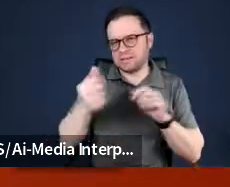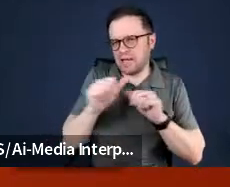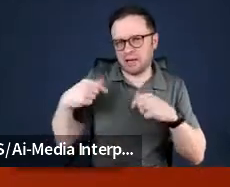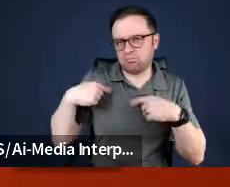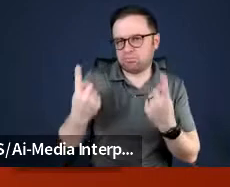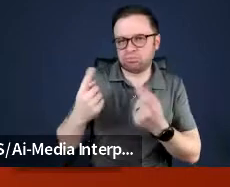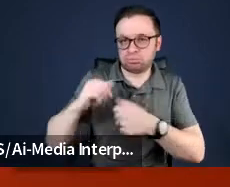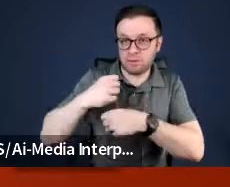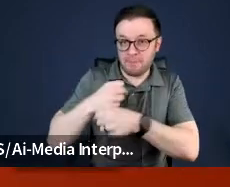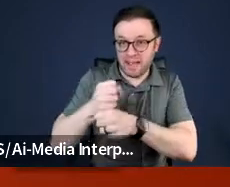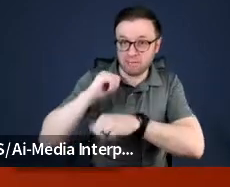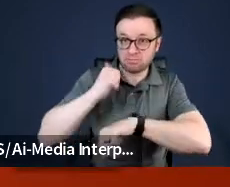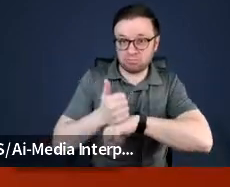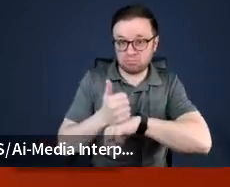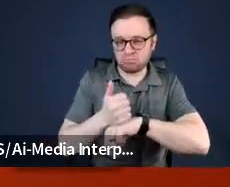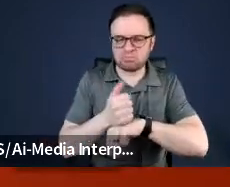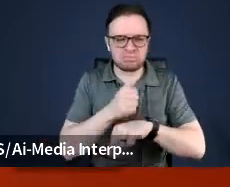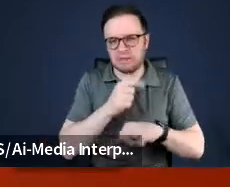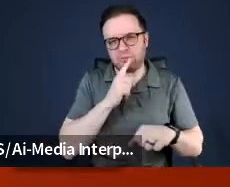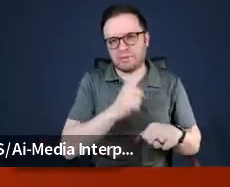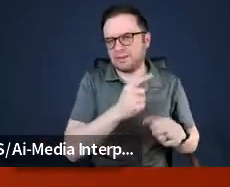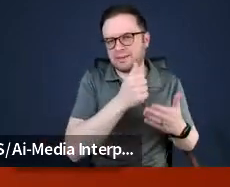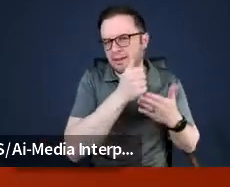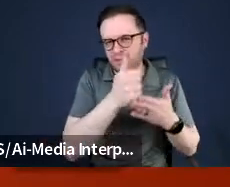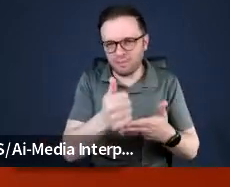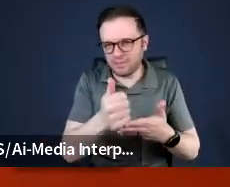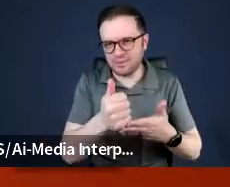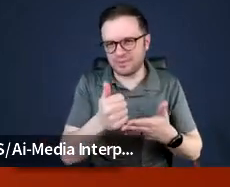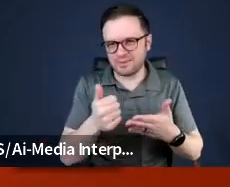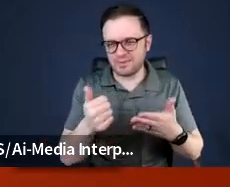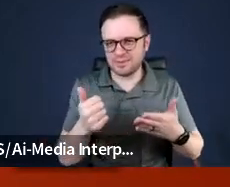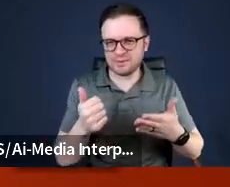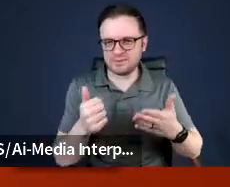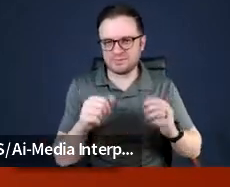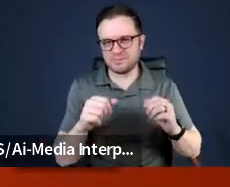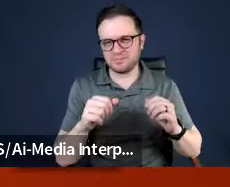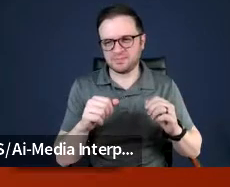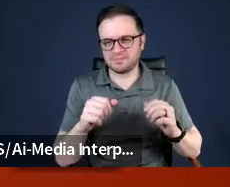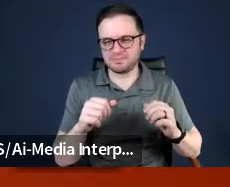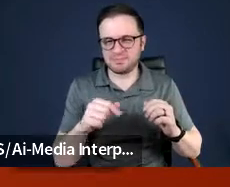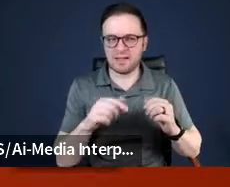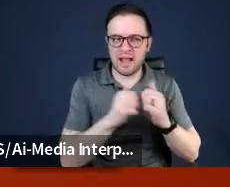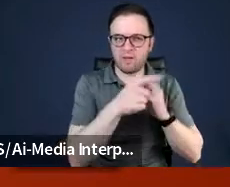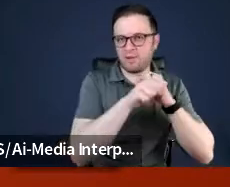we have yet to see this technology actually fulfill the purposes for which